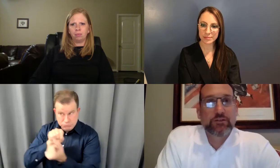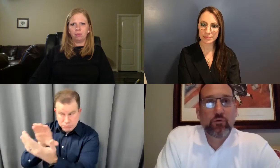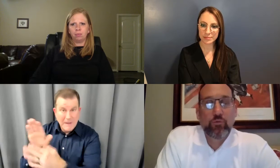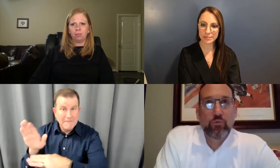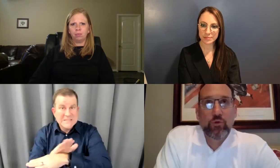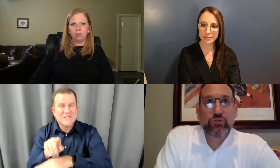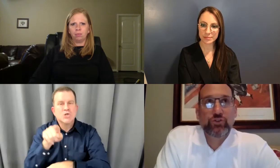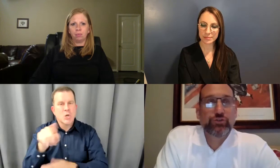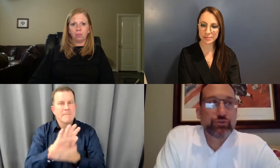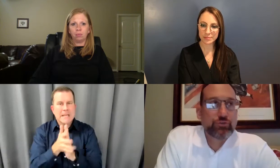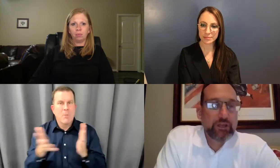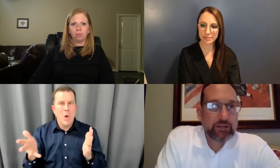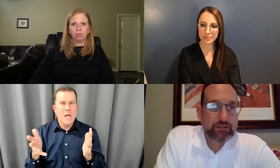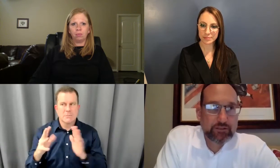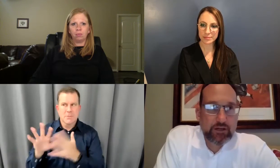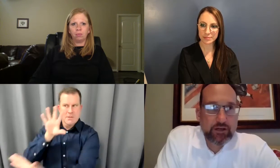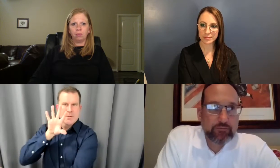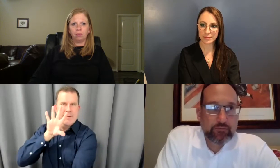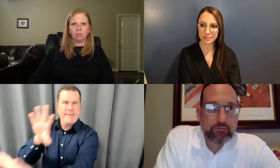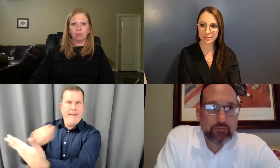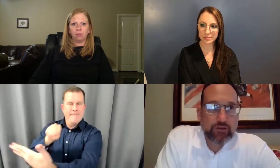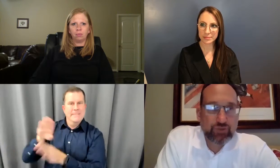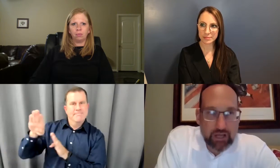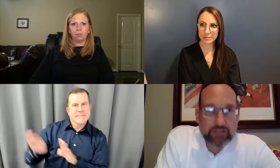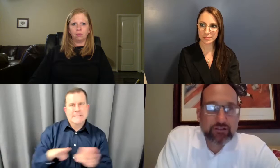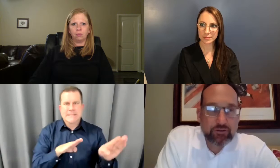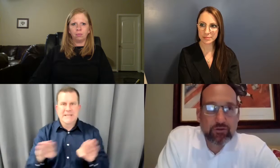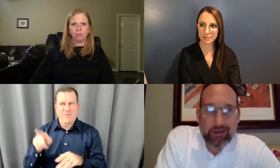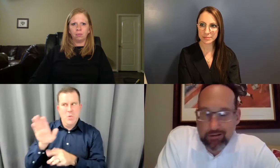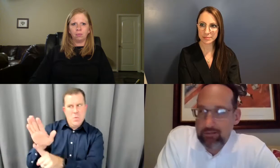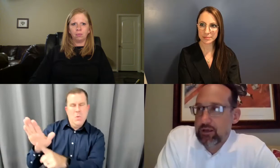So what you should do is address your letter to the owner